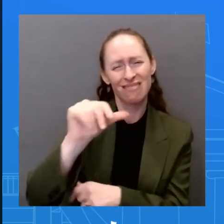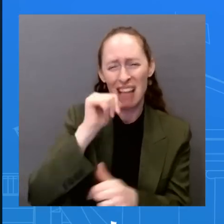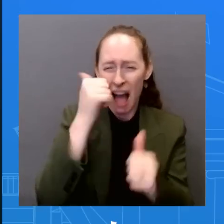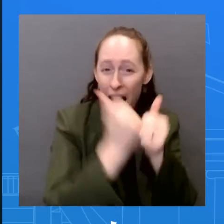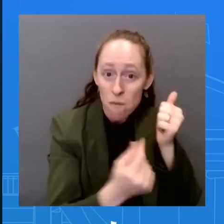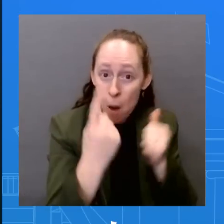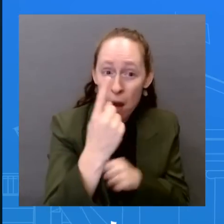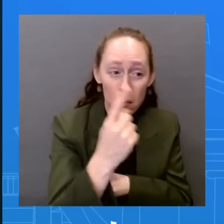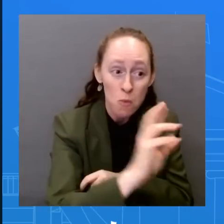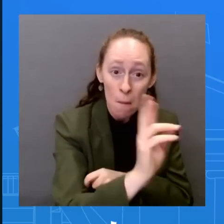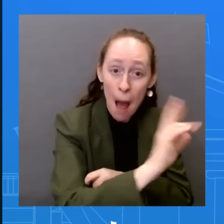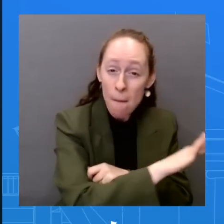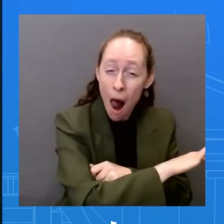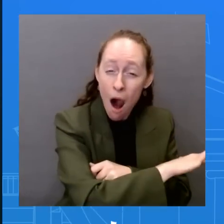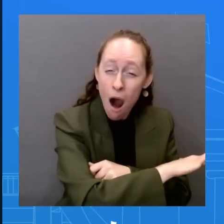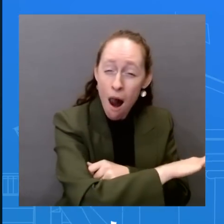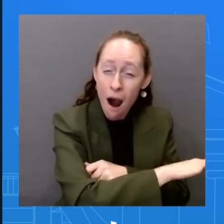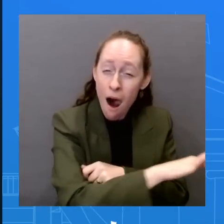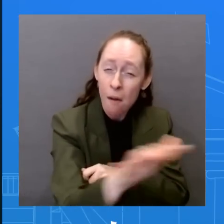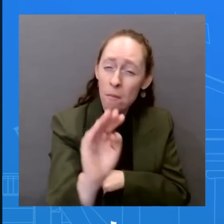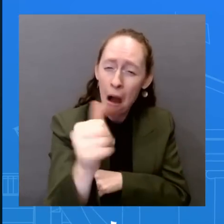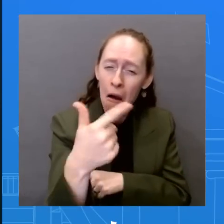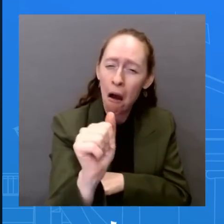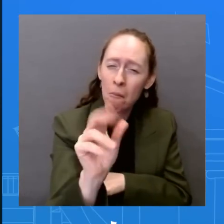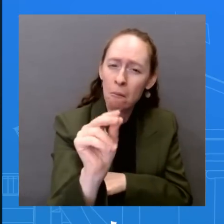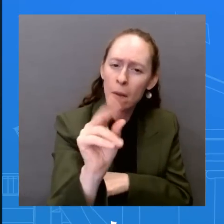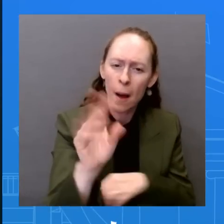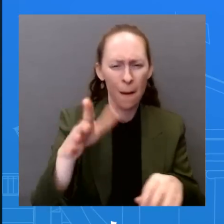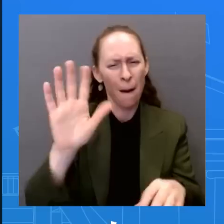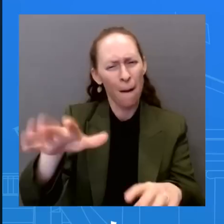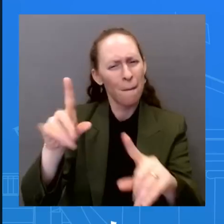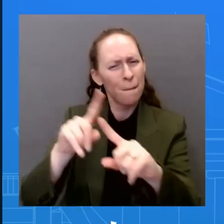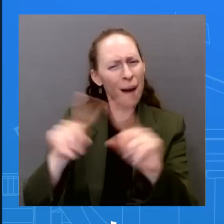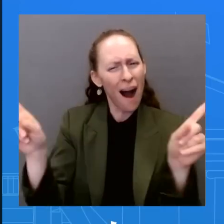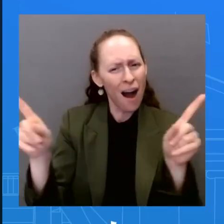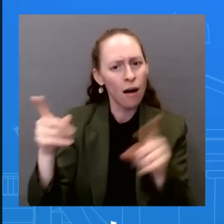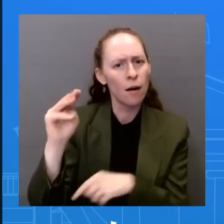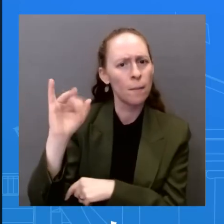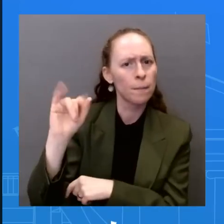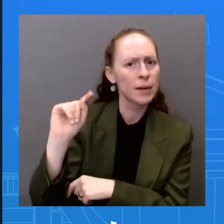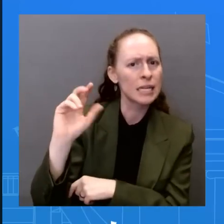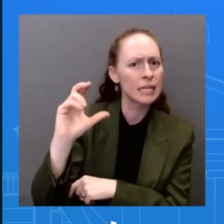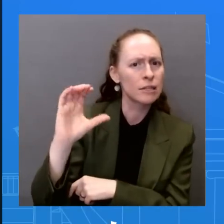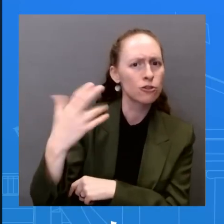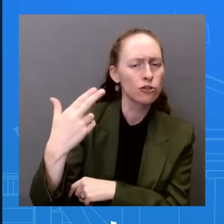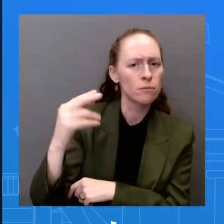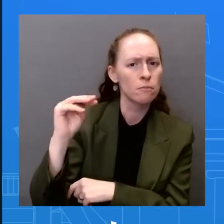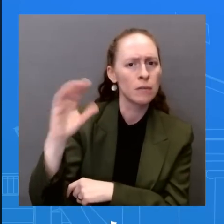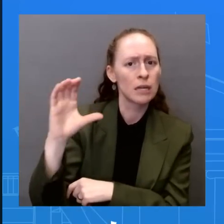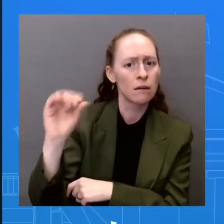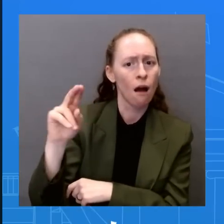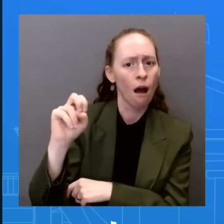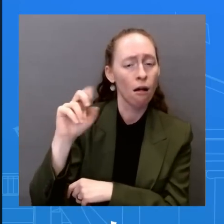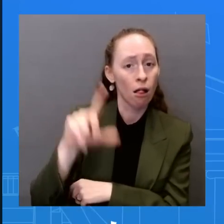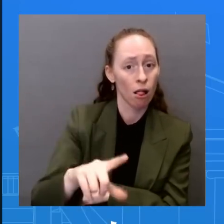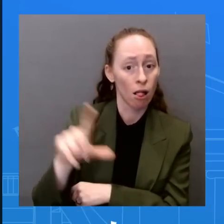into specific name or people from here. What I will say is, you know,